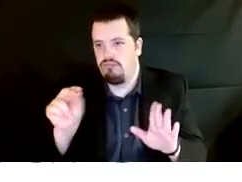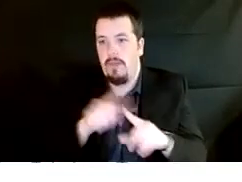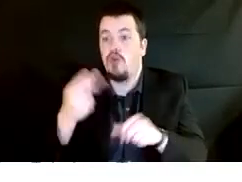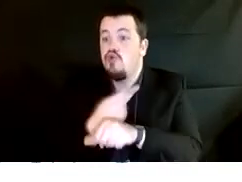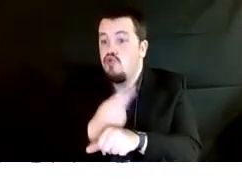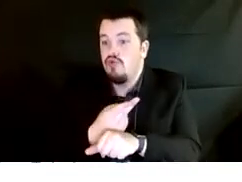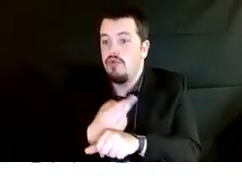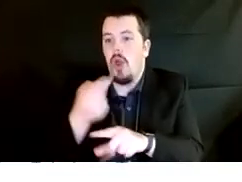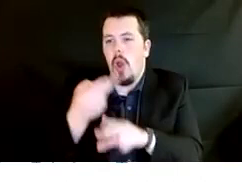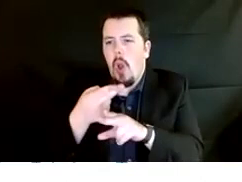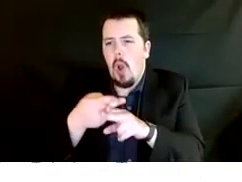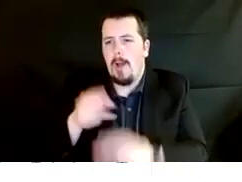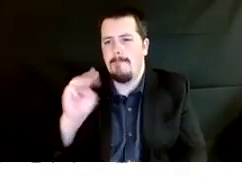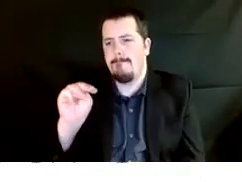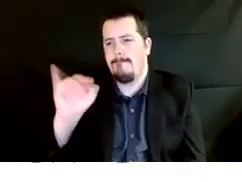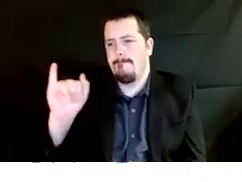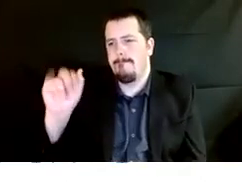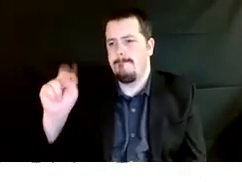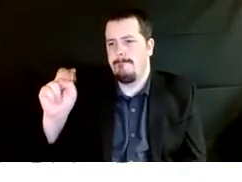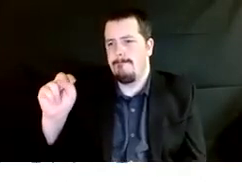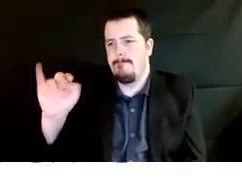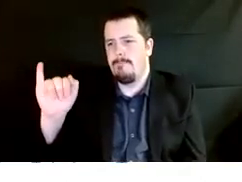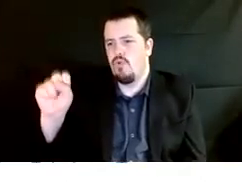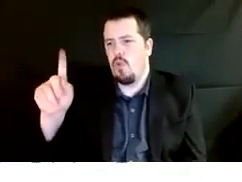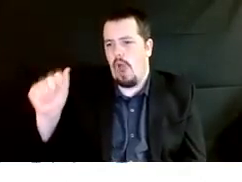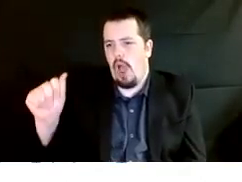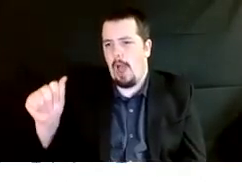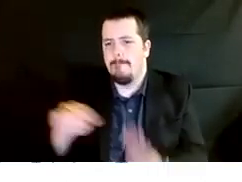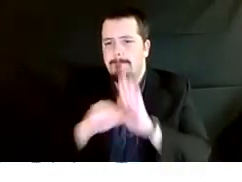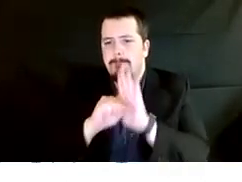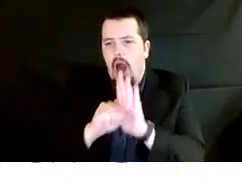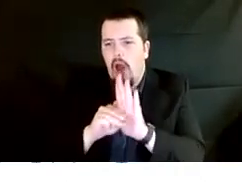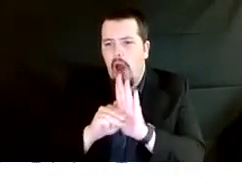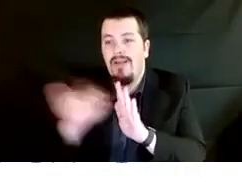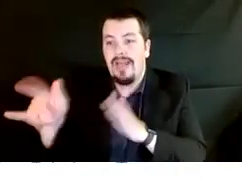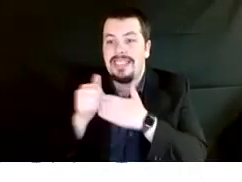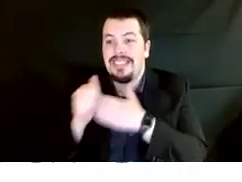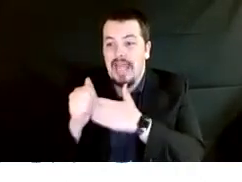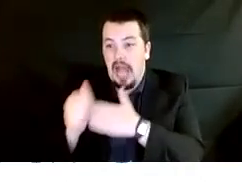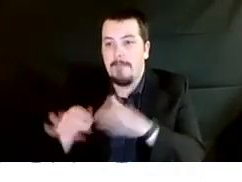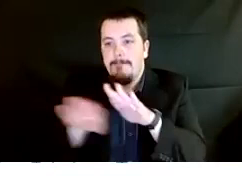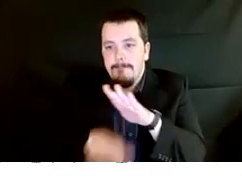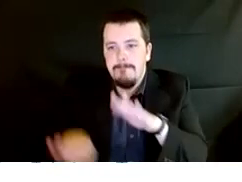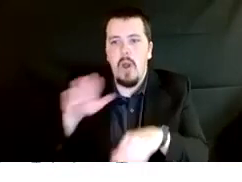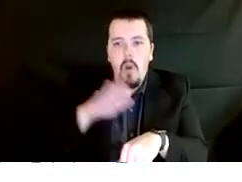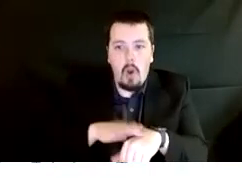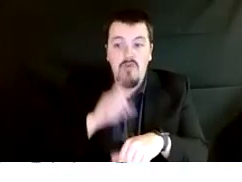the Minnesota Model um it was a guidance that was based on pretty largely based on